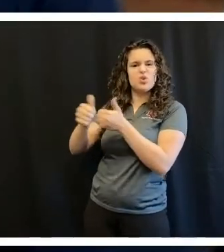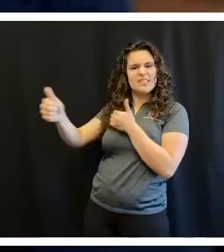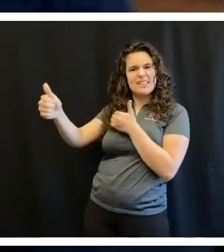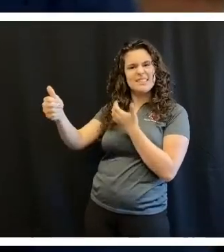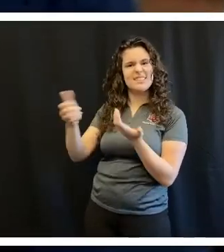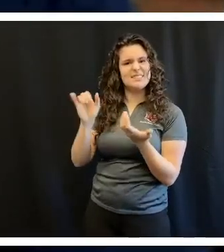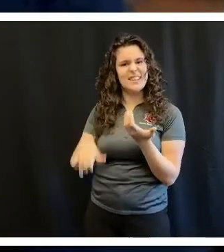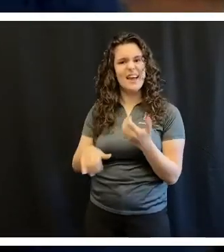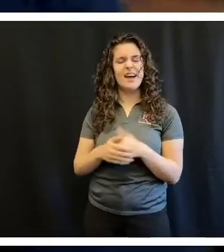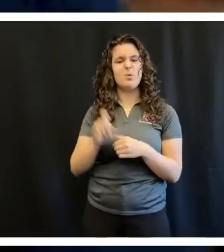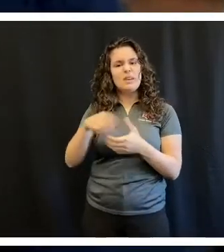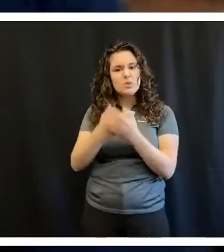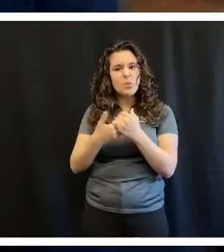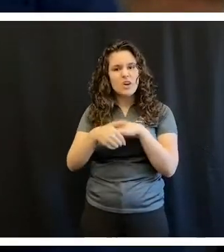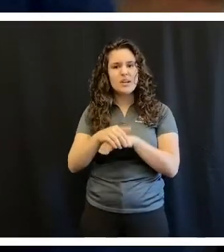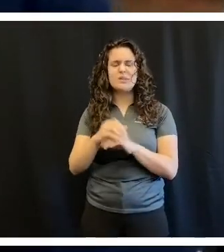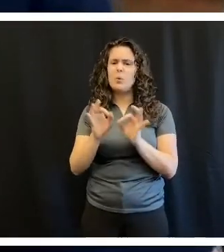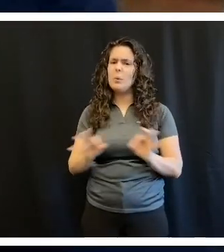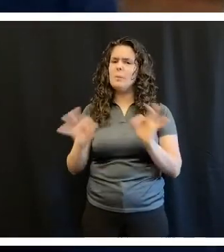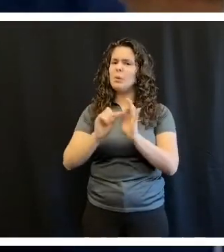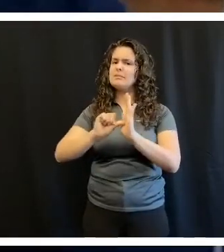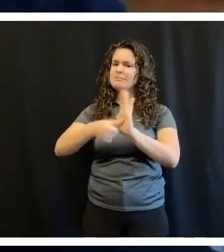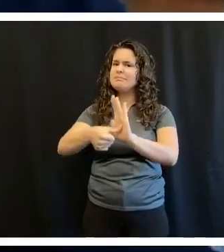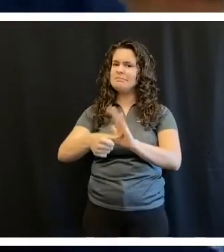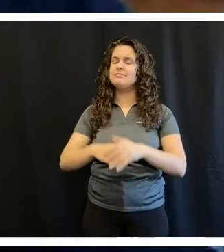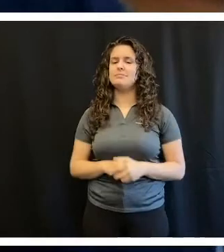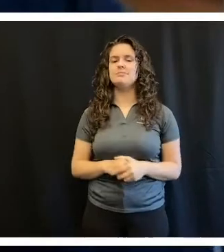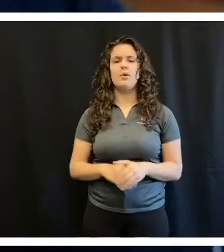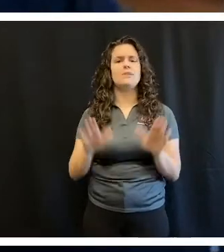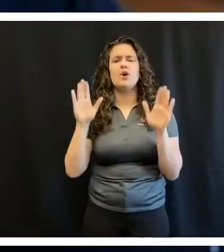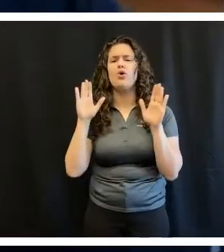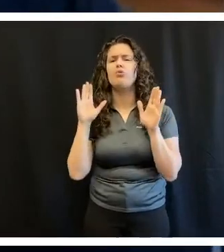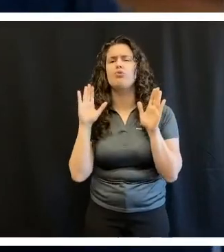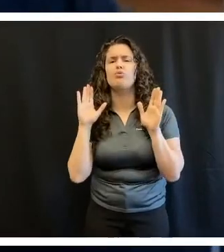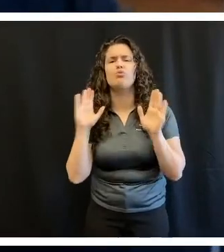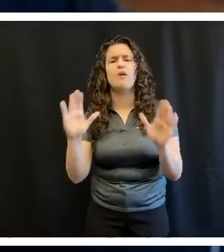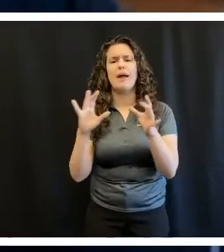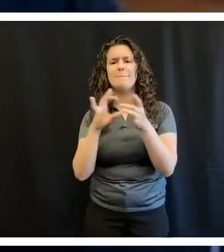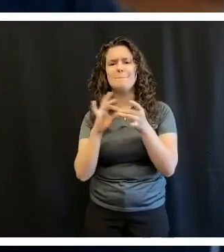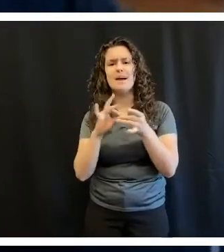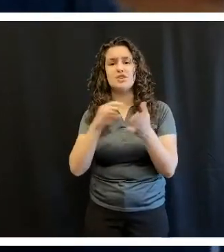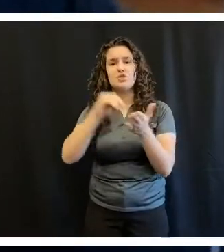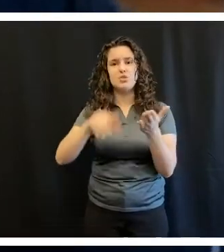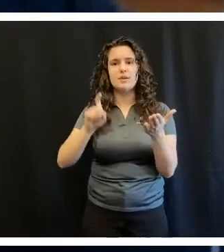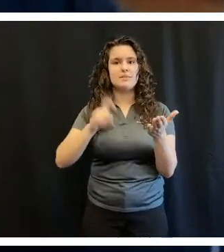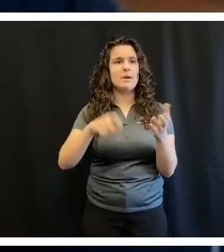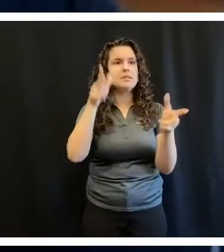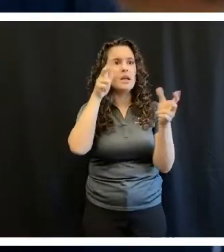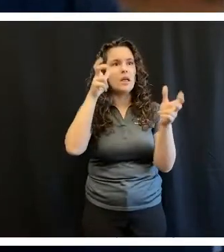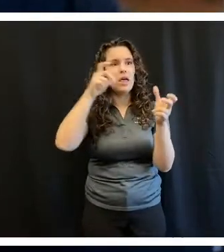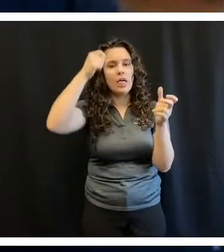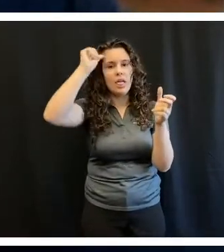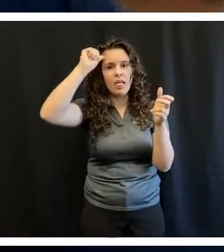So, here's a great, it's a great message that students need to be consuming, but it's also a great opportunity to have them remix it.